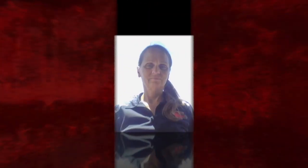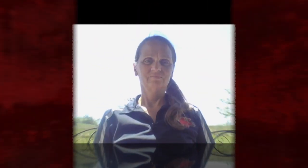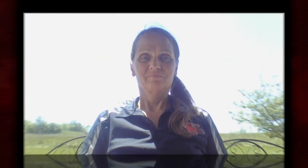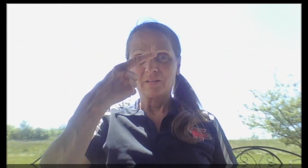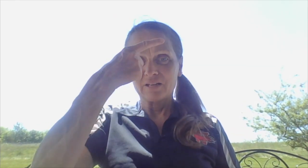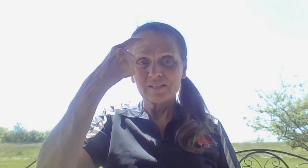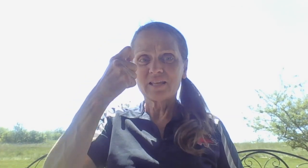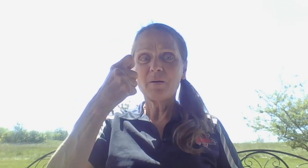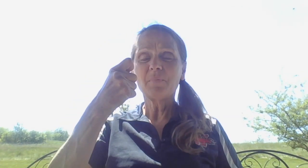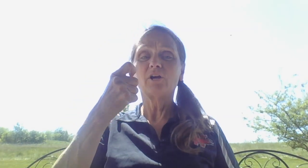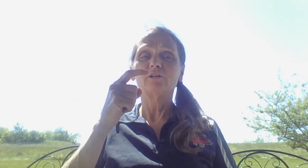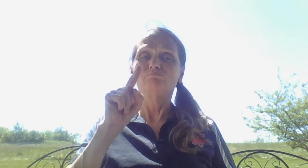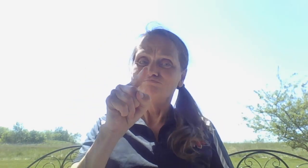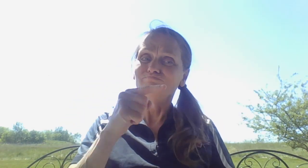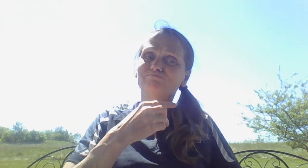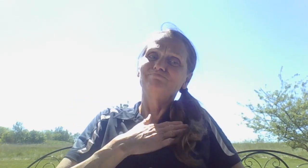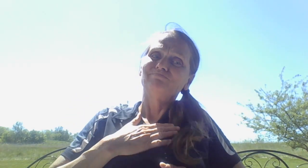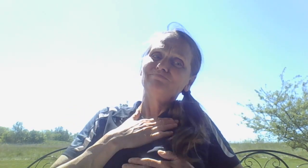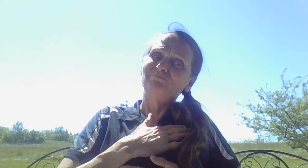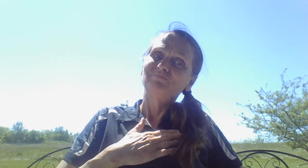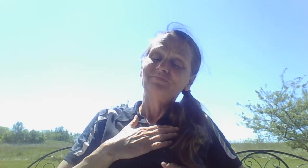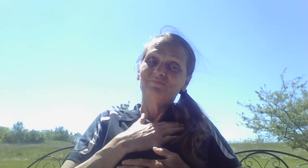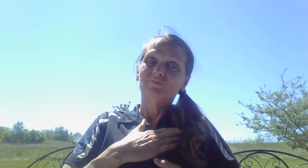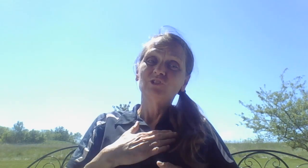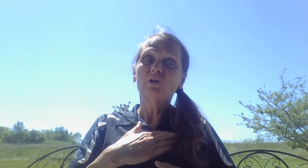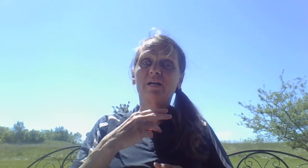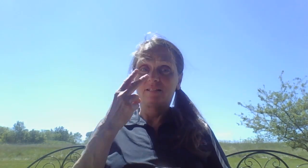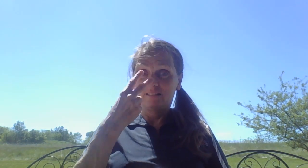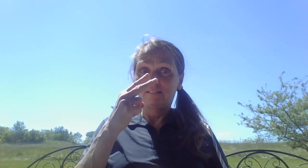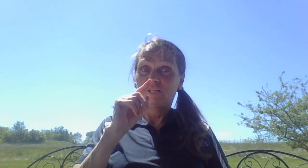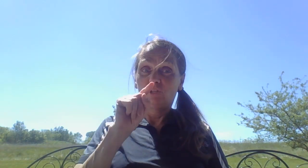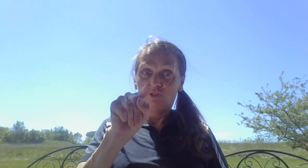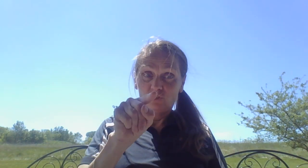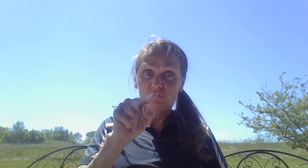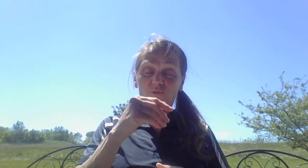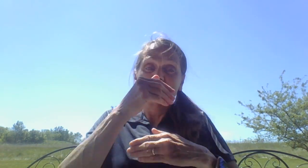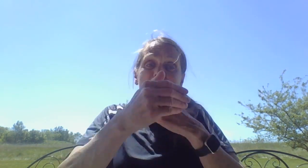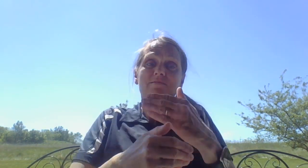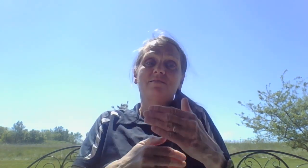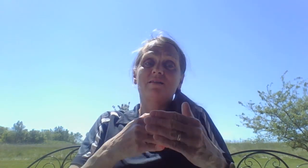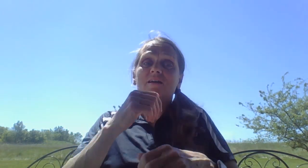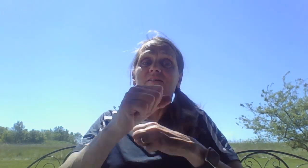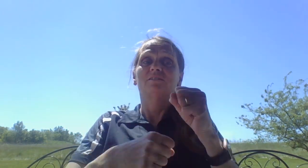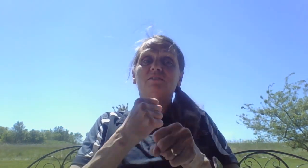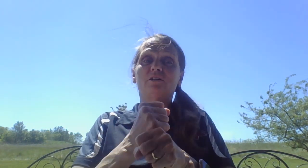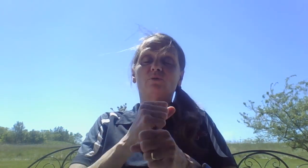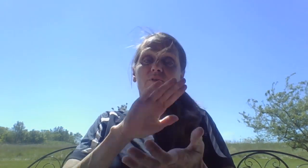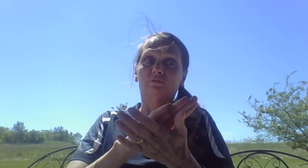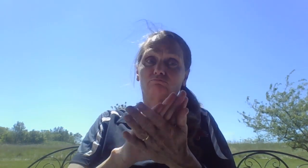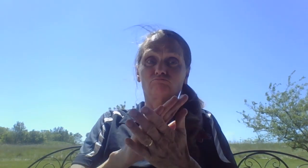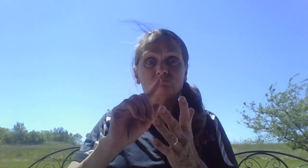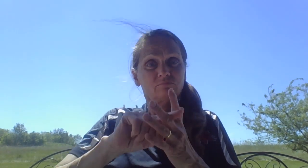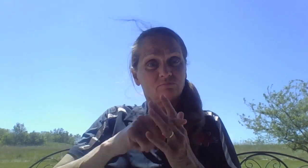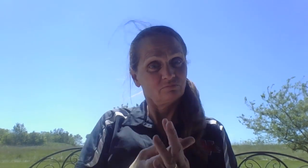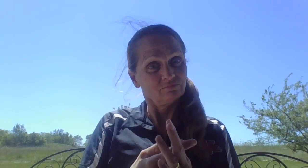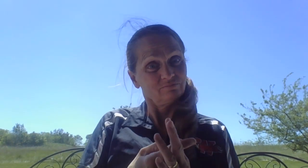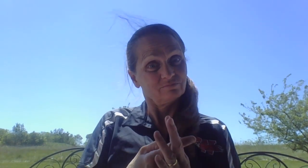Summer is a time for you to enjoy. I will see you next year when school starts.